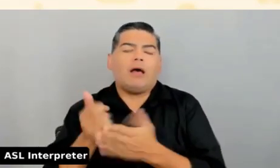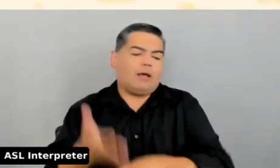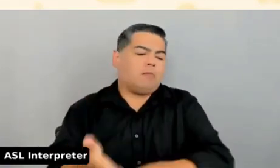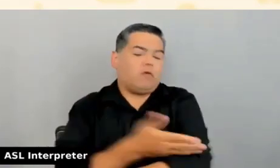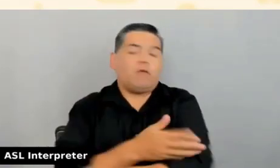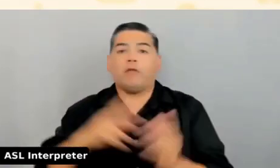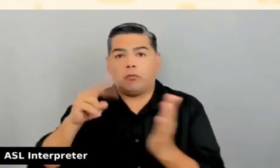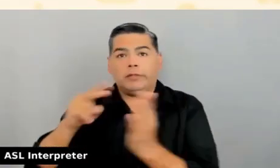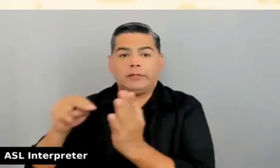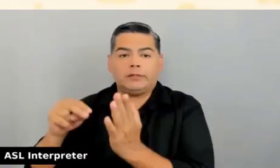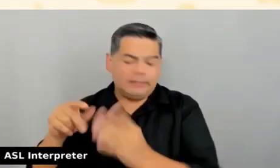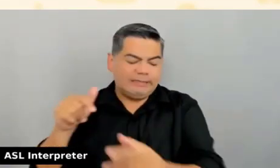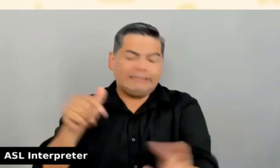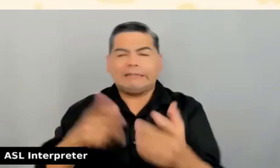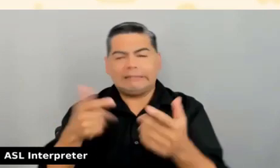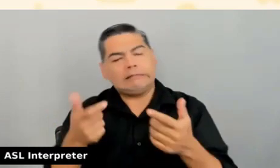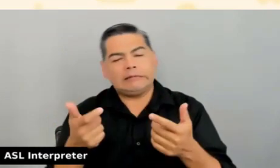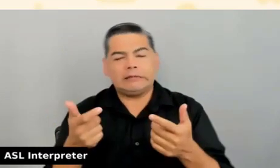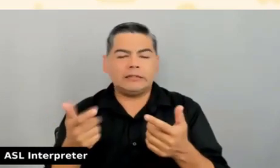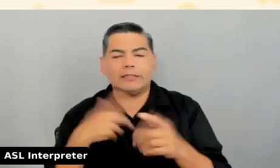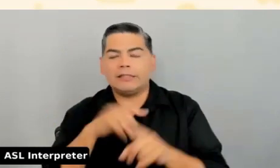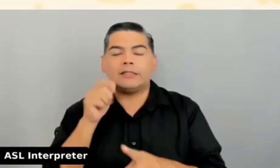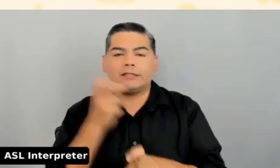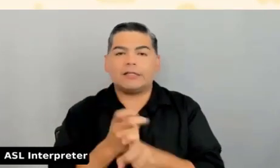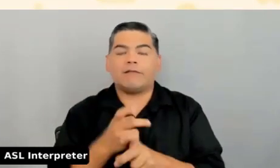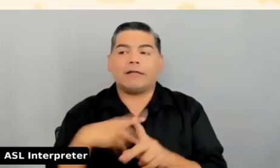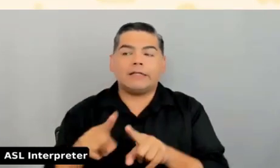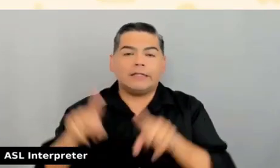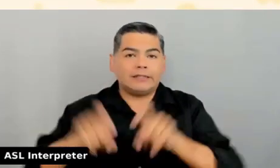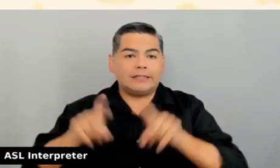This one's a little trickier to test in the browser, but not too hard.